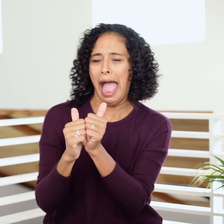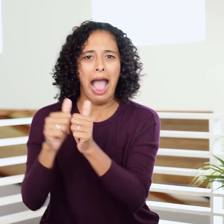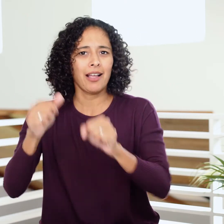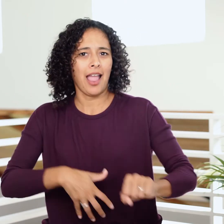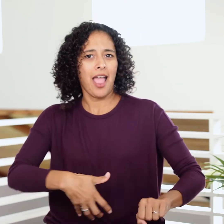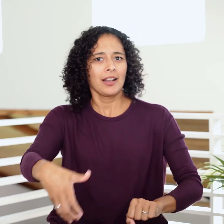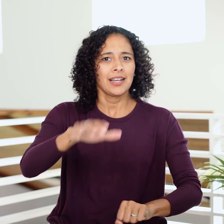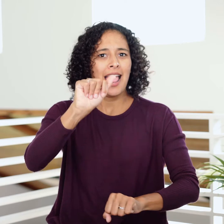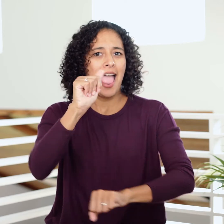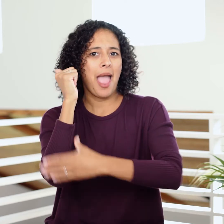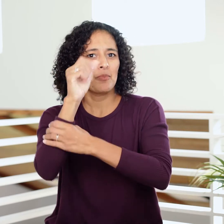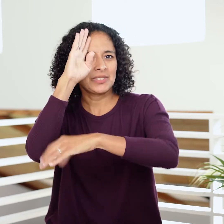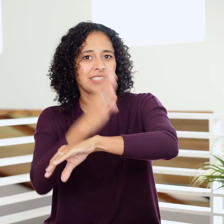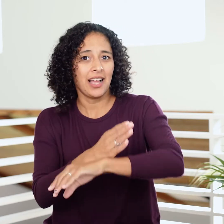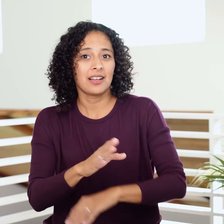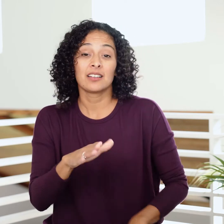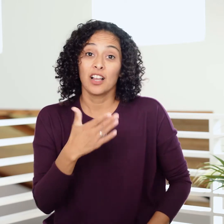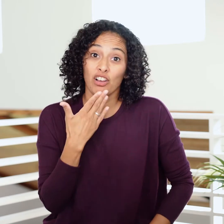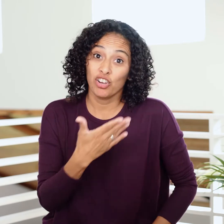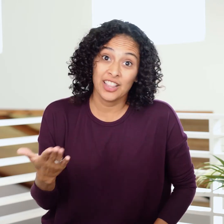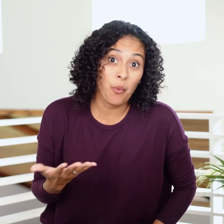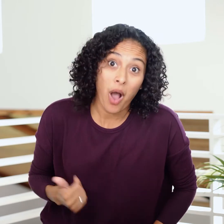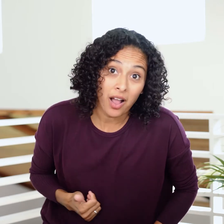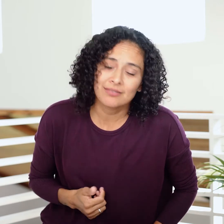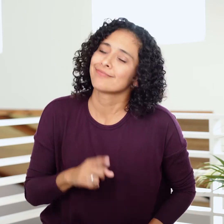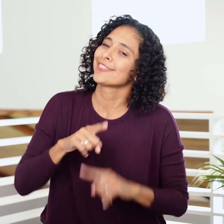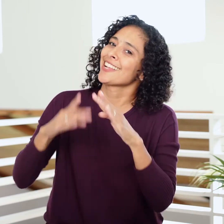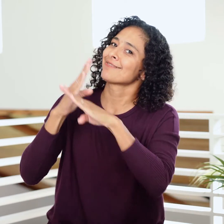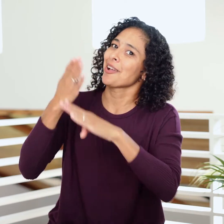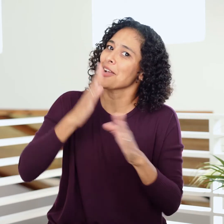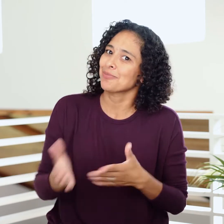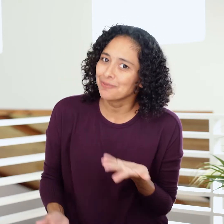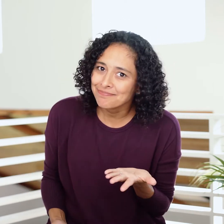to have Abe’s son, so it’s a good thing God’s plans can’t be stopped!